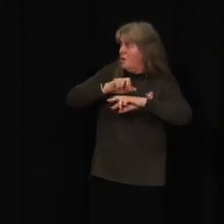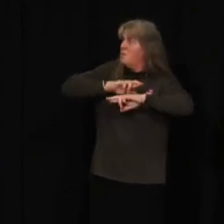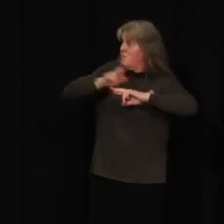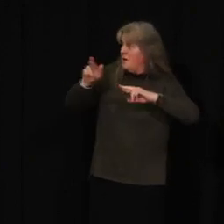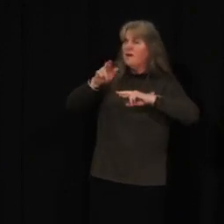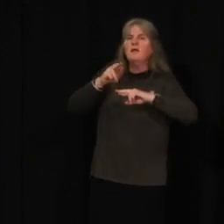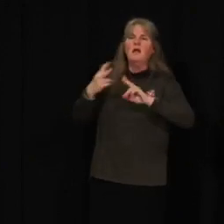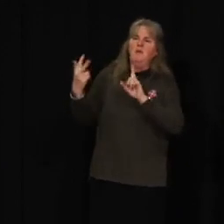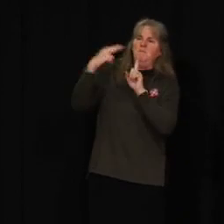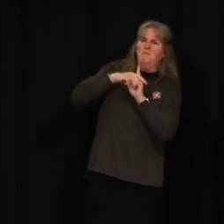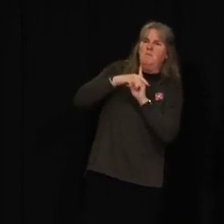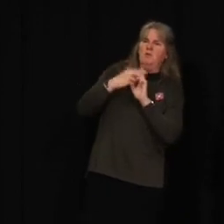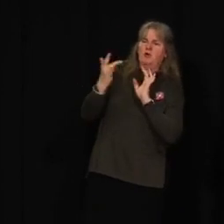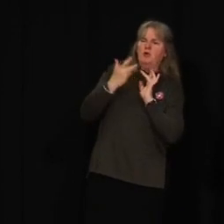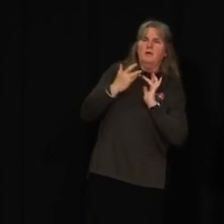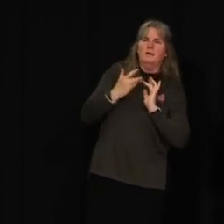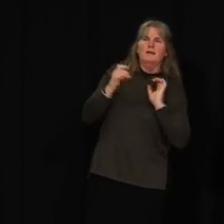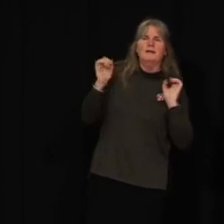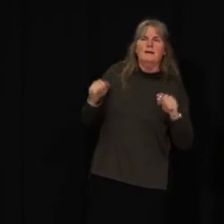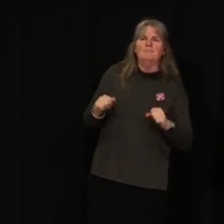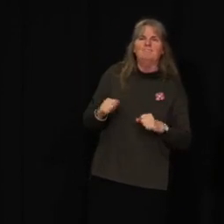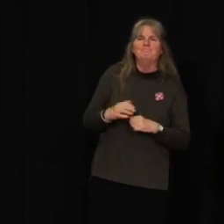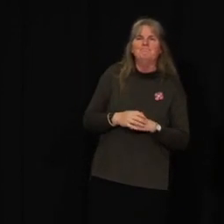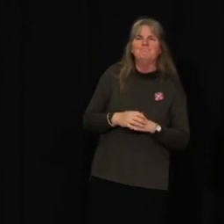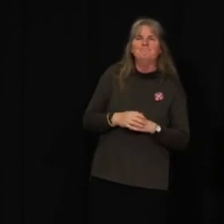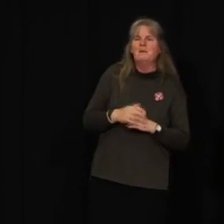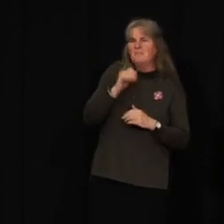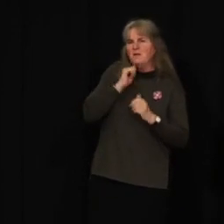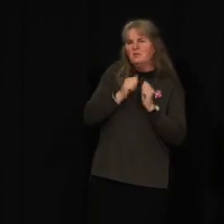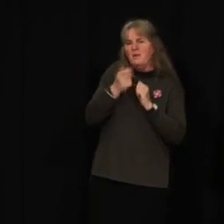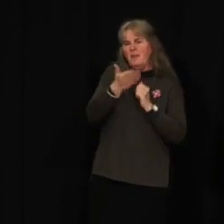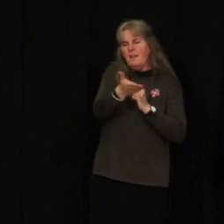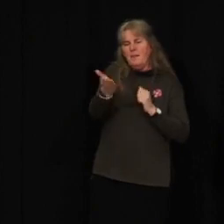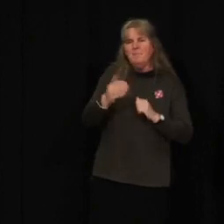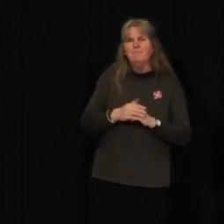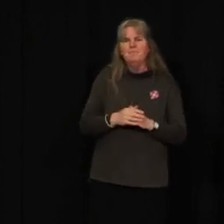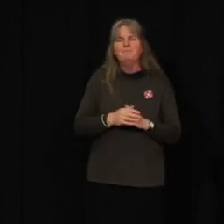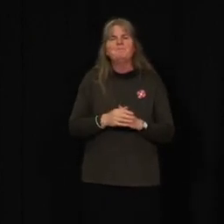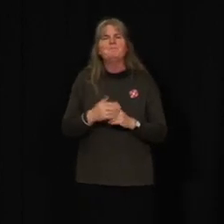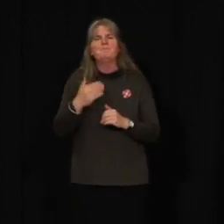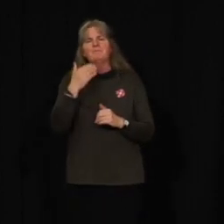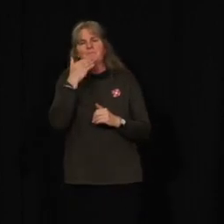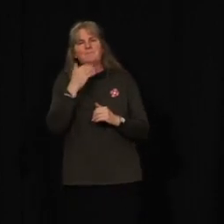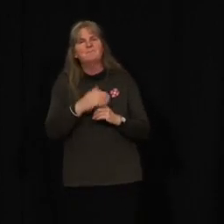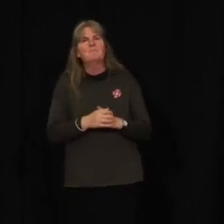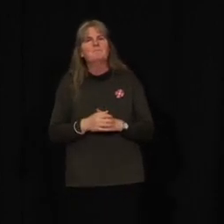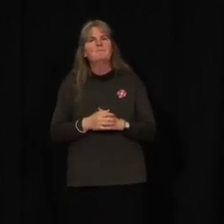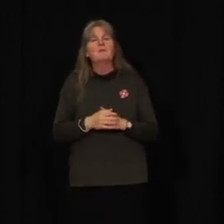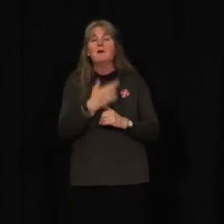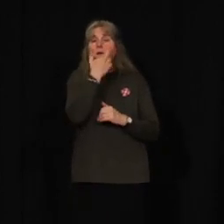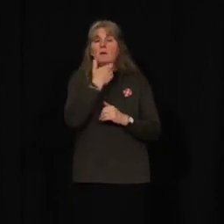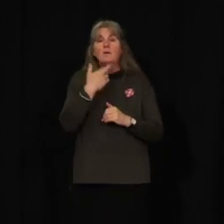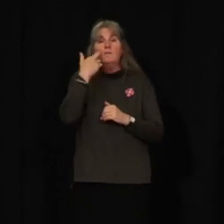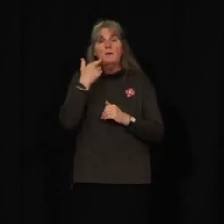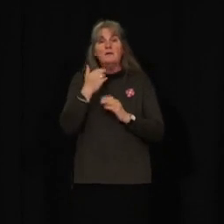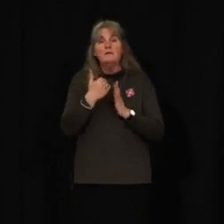bookings to begin. Thanks. Restaurant guidelines for reopening will come later, and